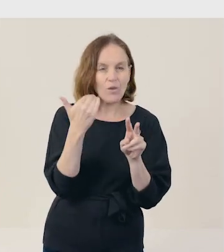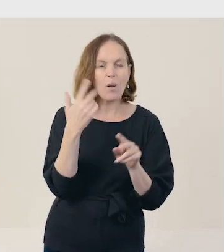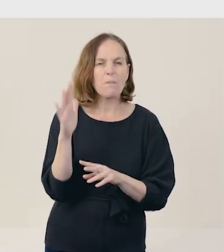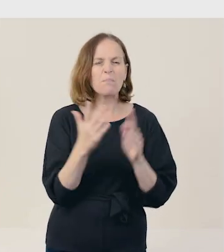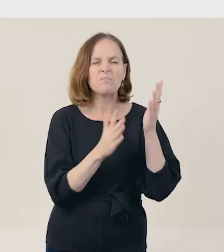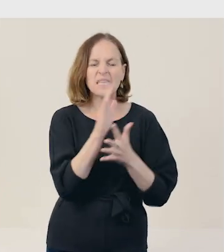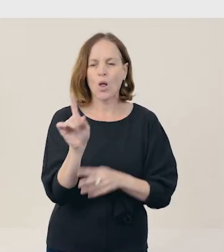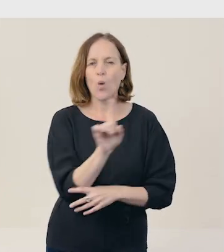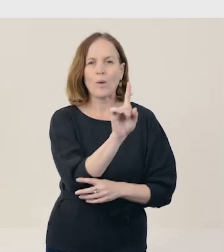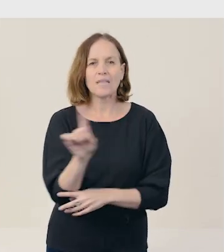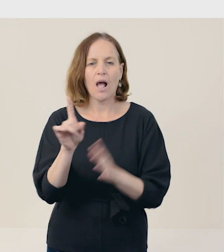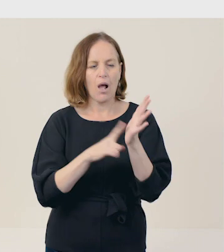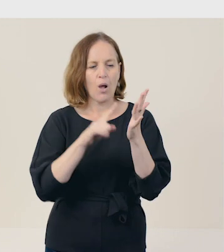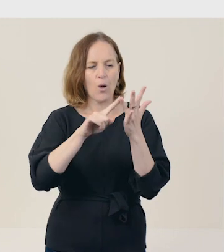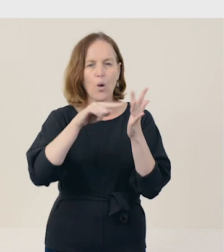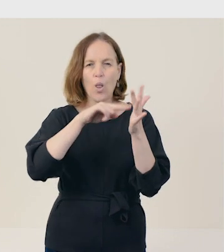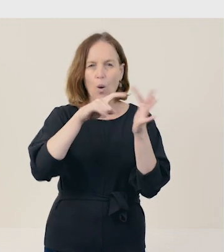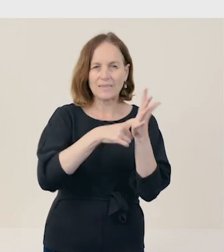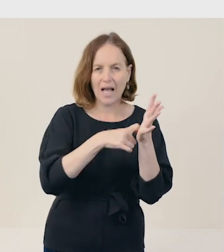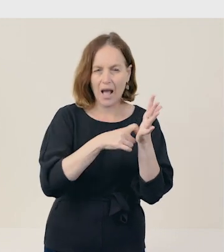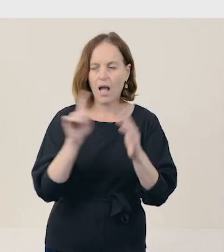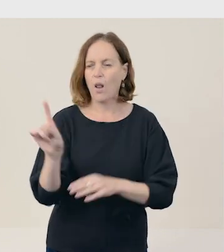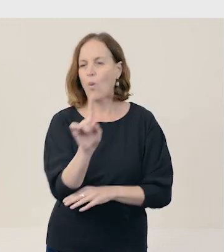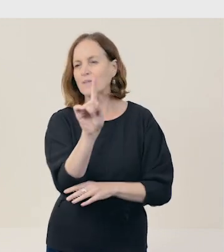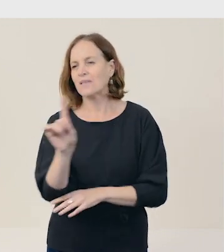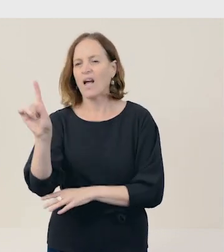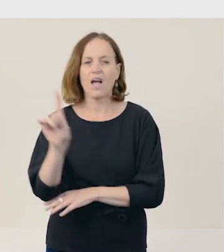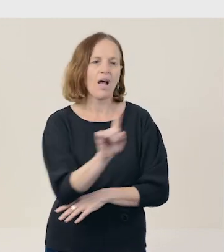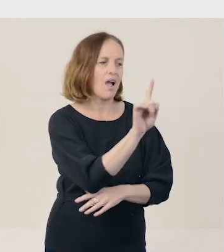In the poem, the man from Ironbark "loitered here, he loitered there".